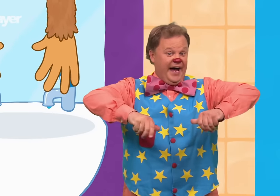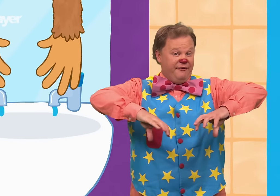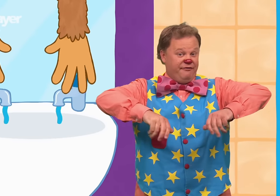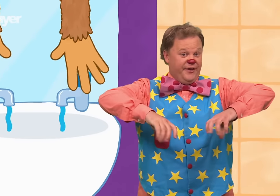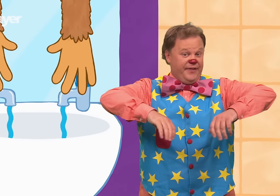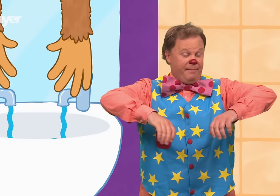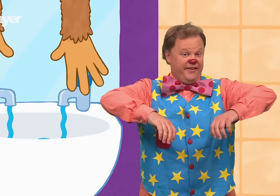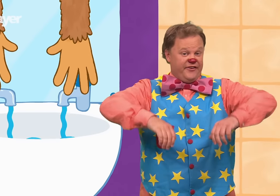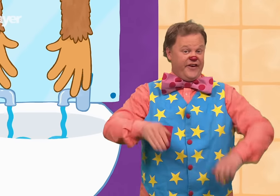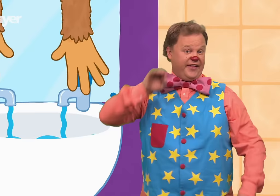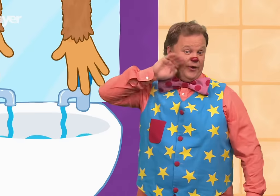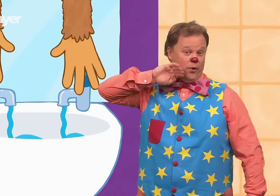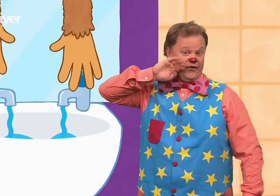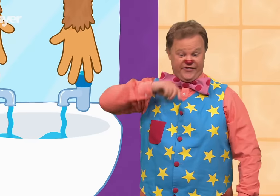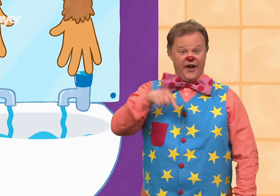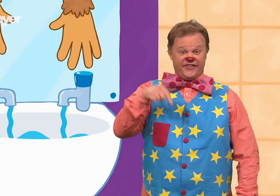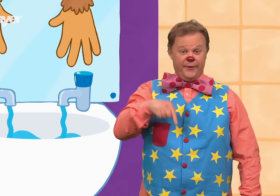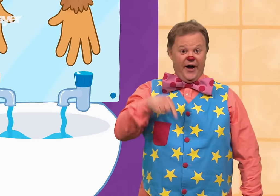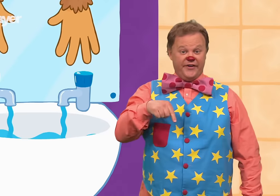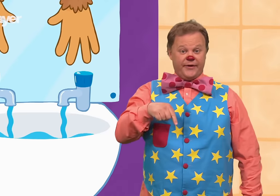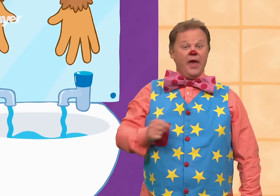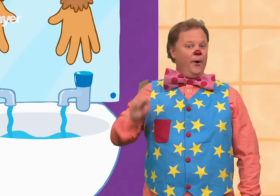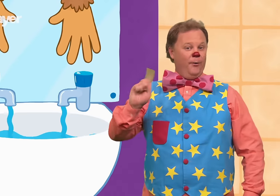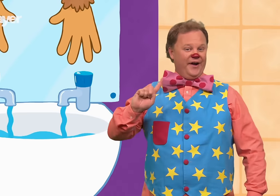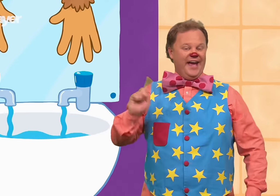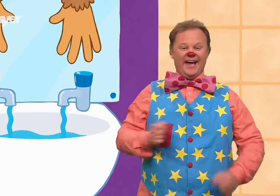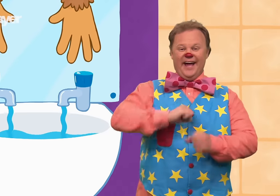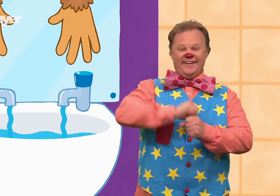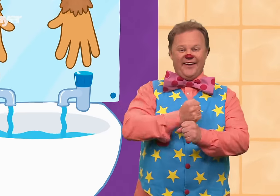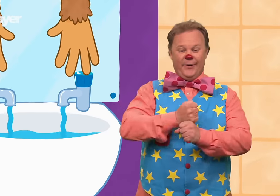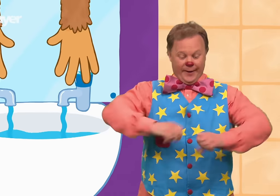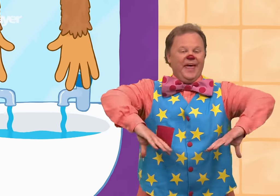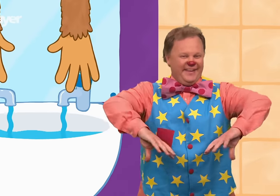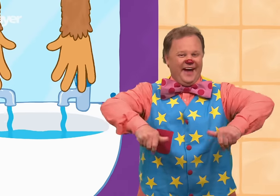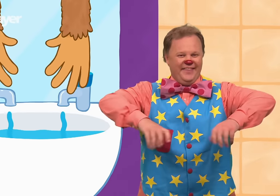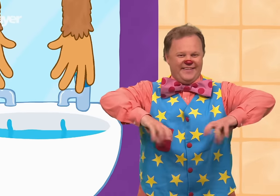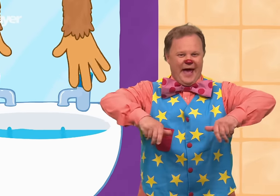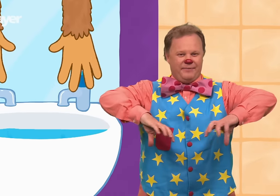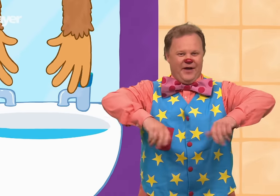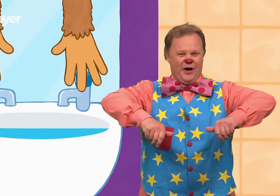half fill the basin and check the water's not too hot what are you gonna do turn the taps off